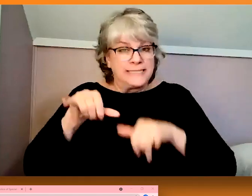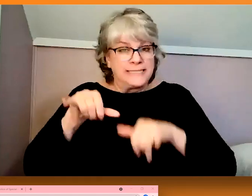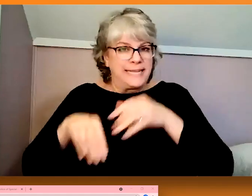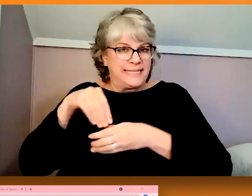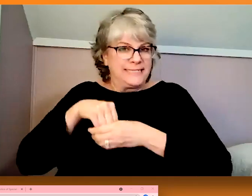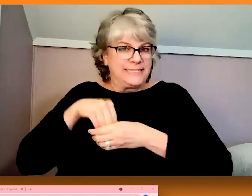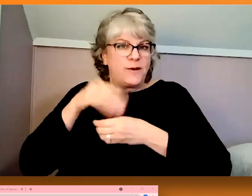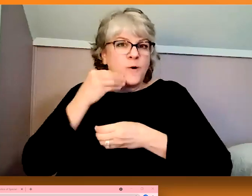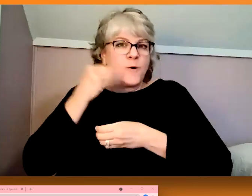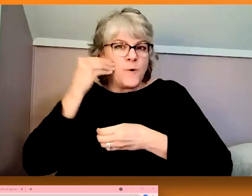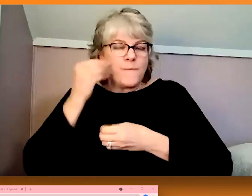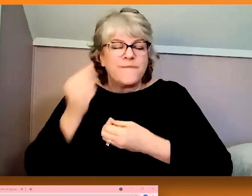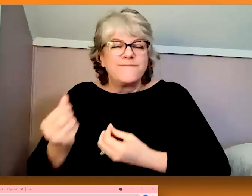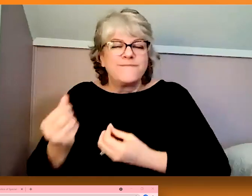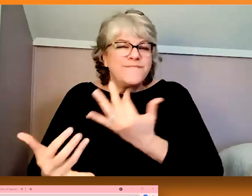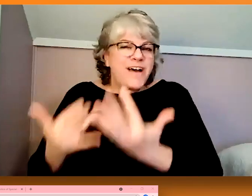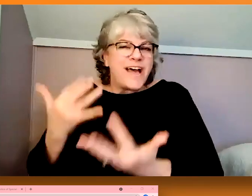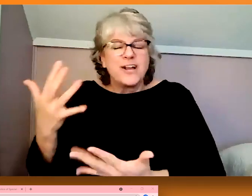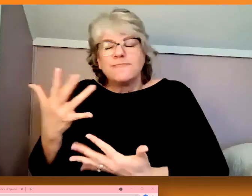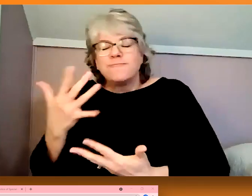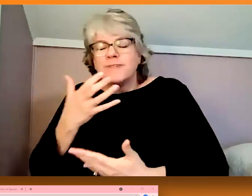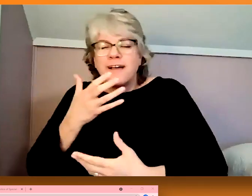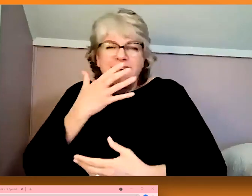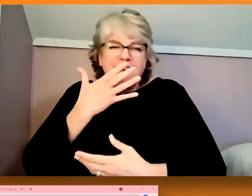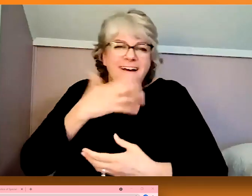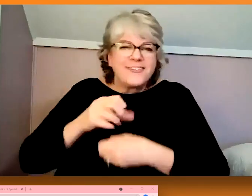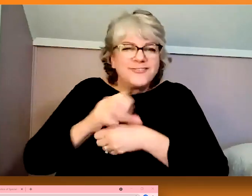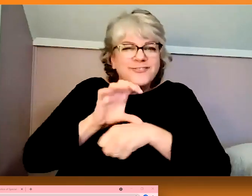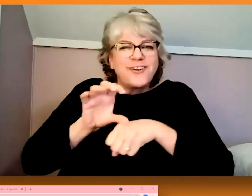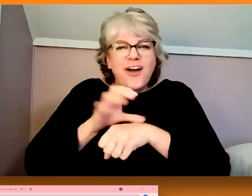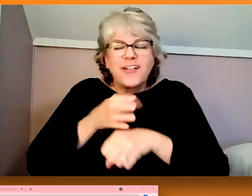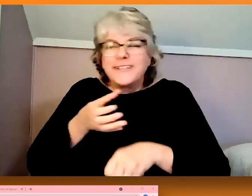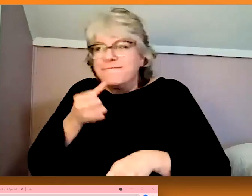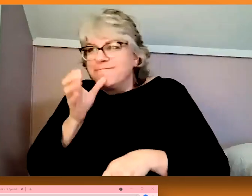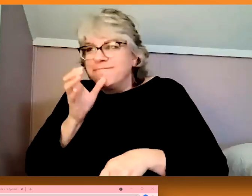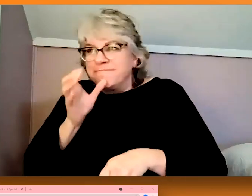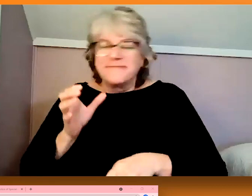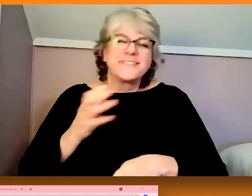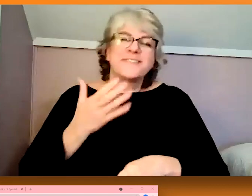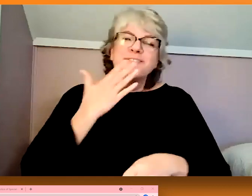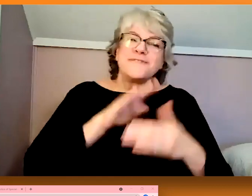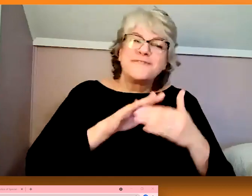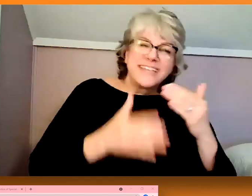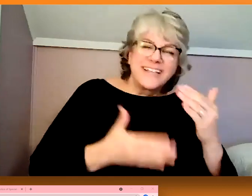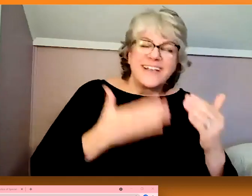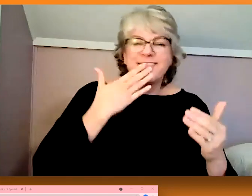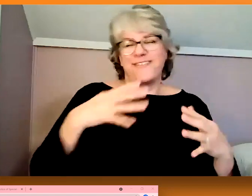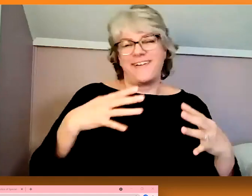because I don't love snow, so I hope everybody enjoys their weekend and holiday.